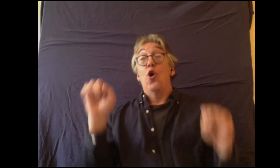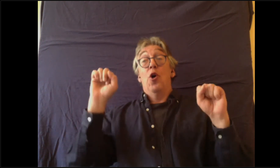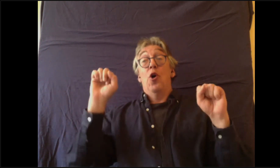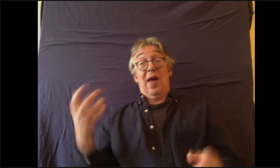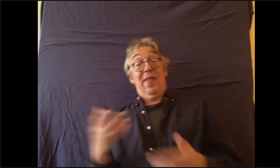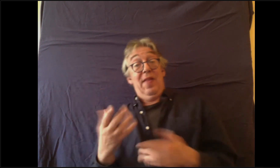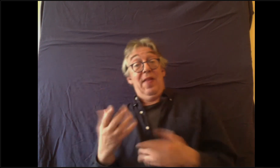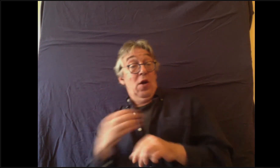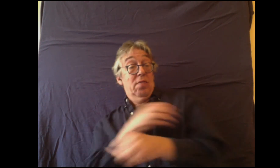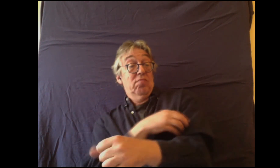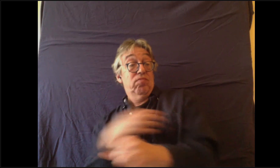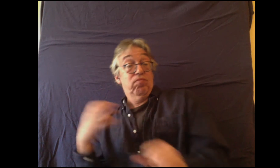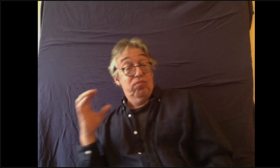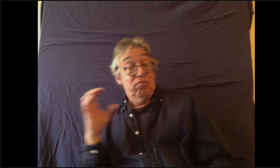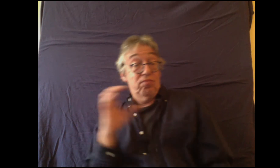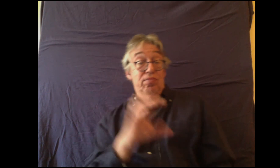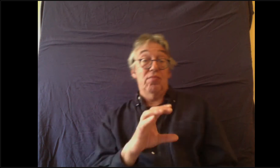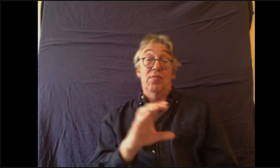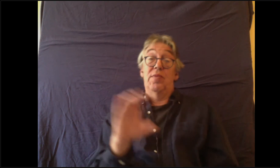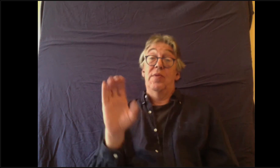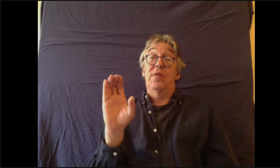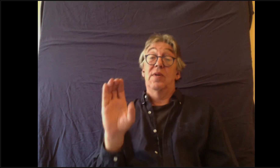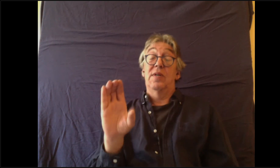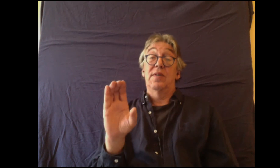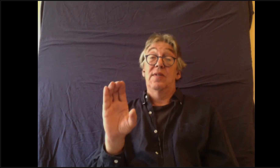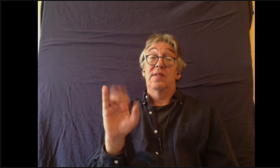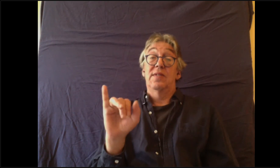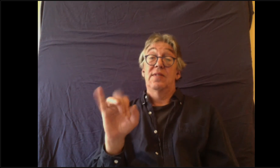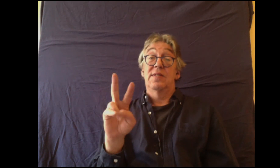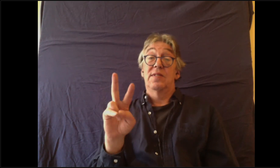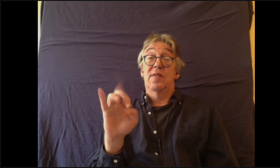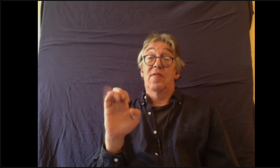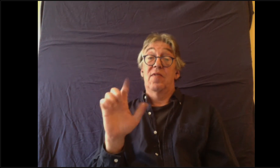and influencing local and central governments.